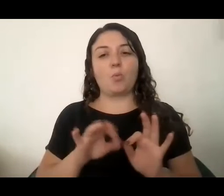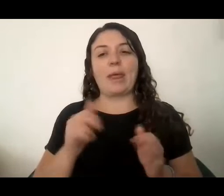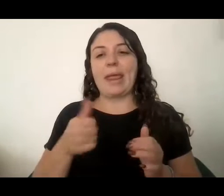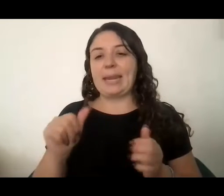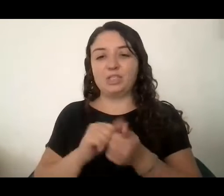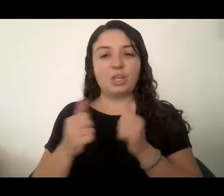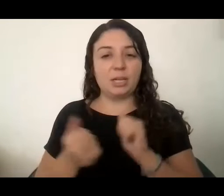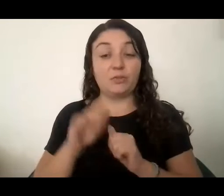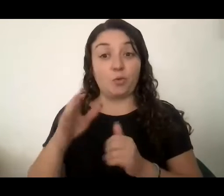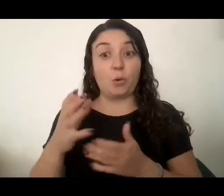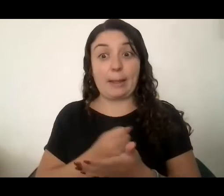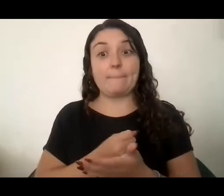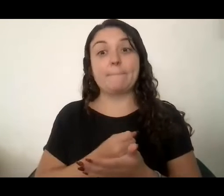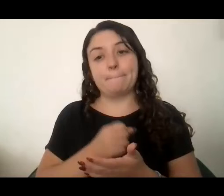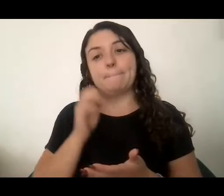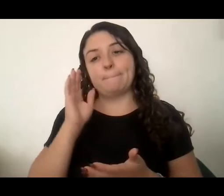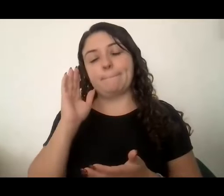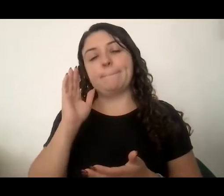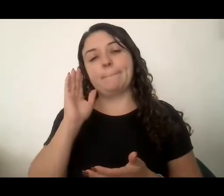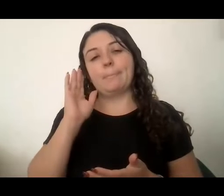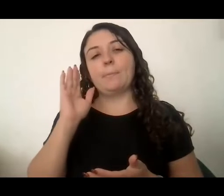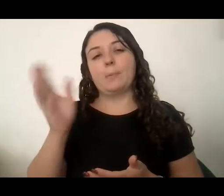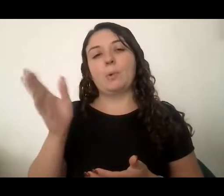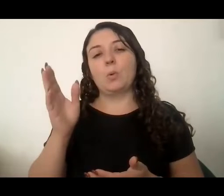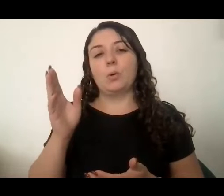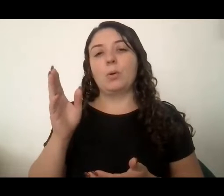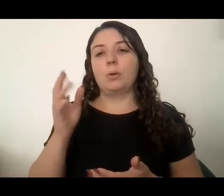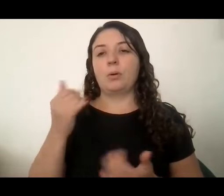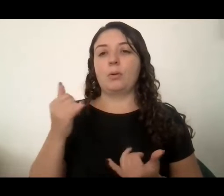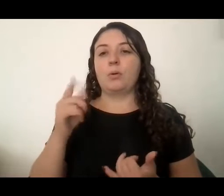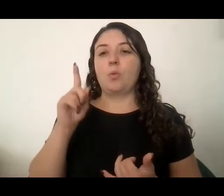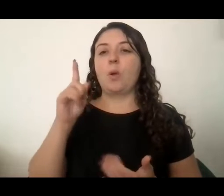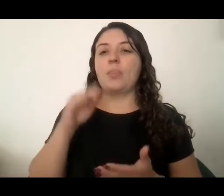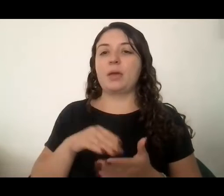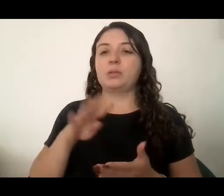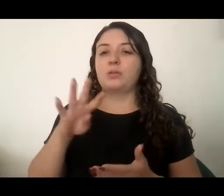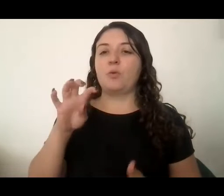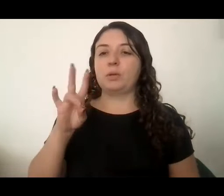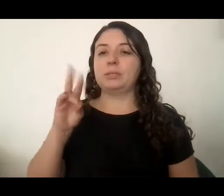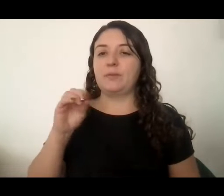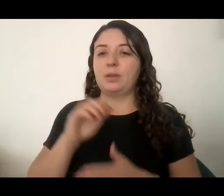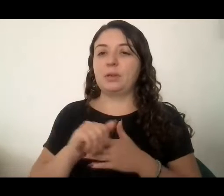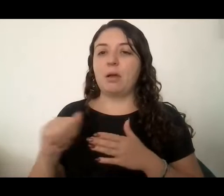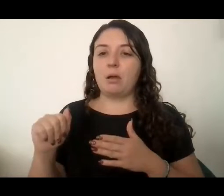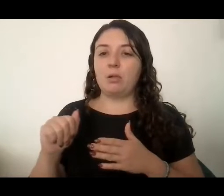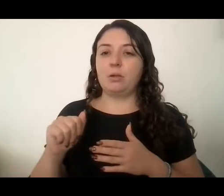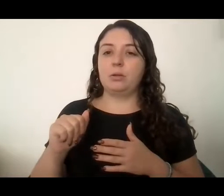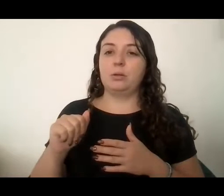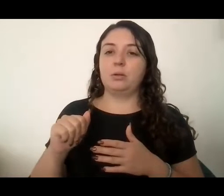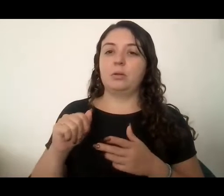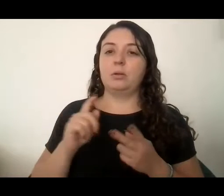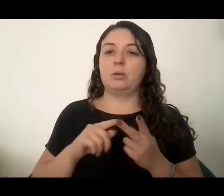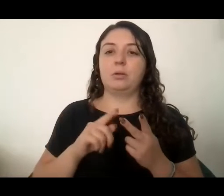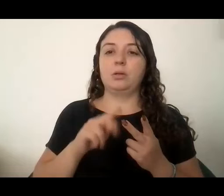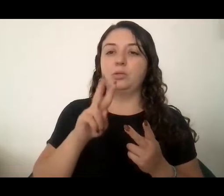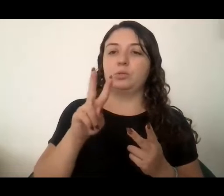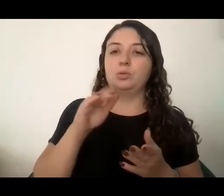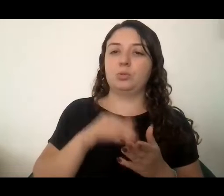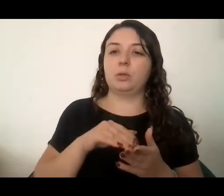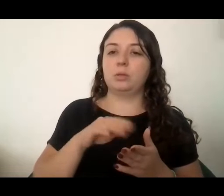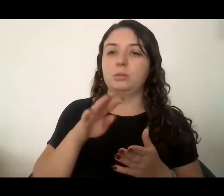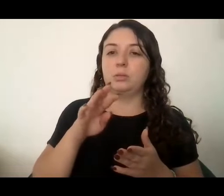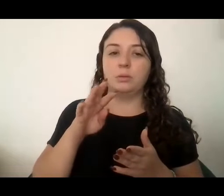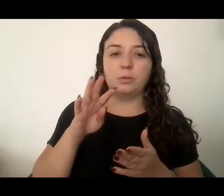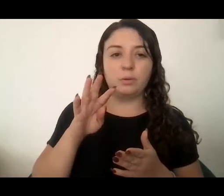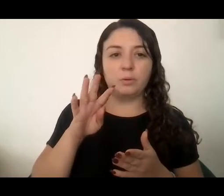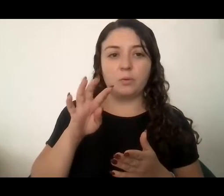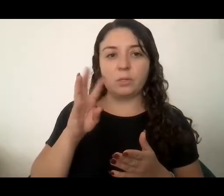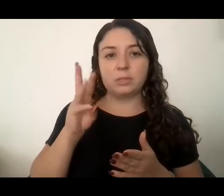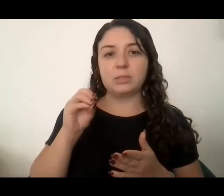Activity level this year is $1470 a month, $2460 for a person who has blindness. Again,